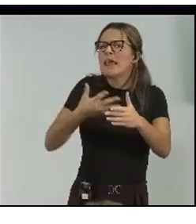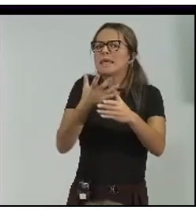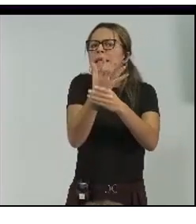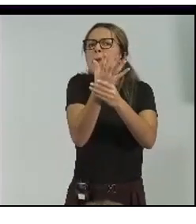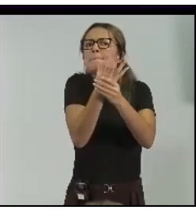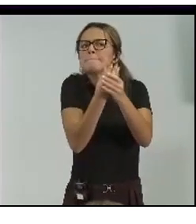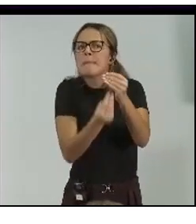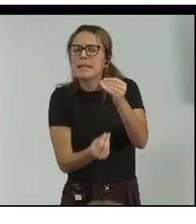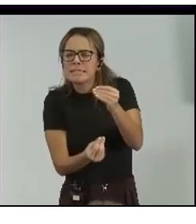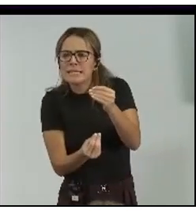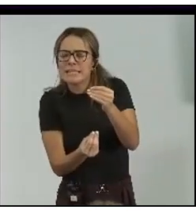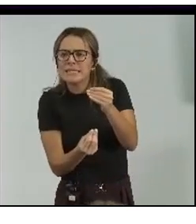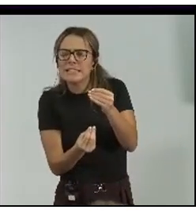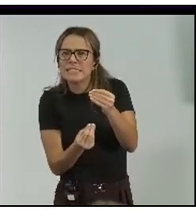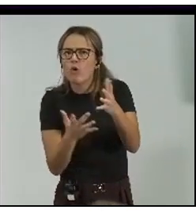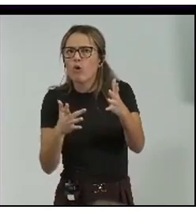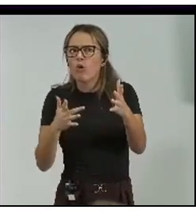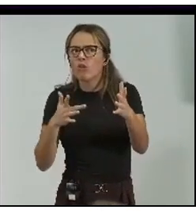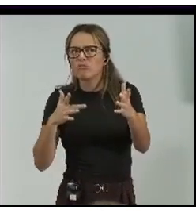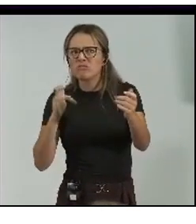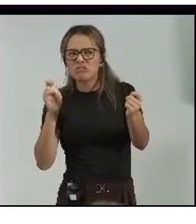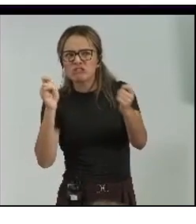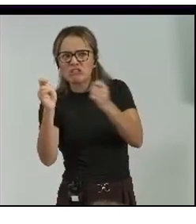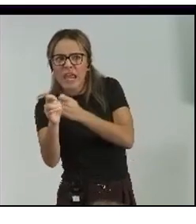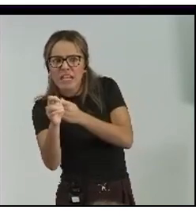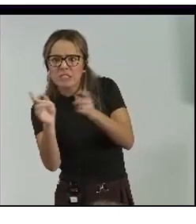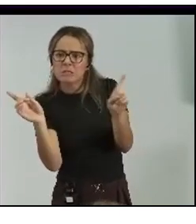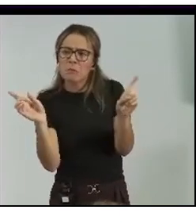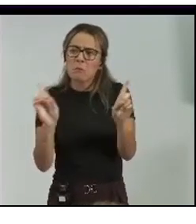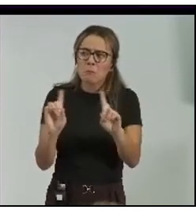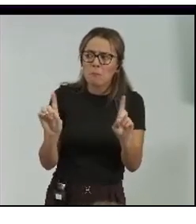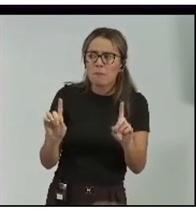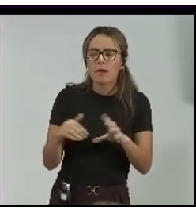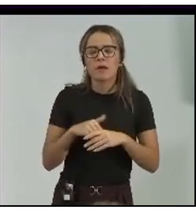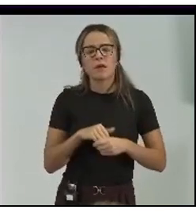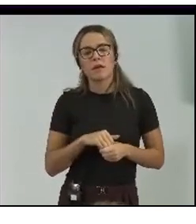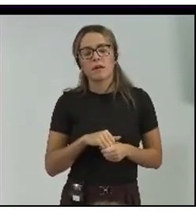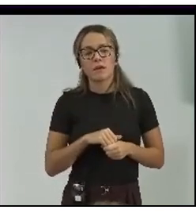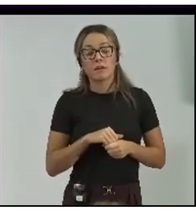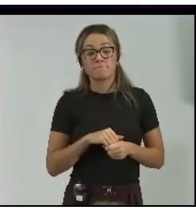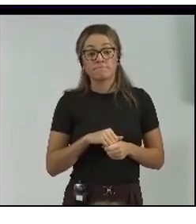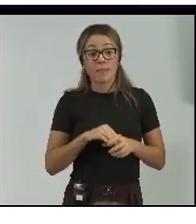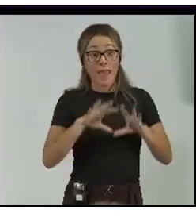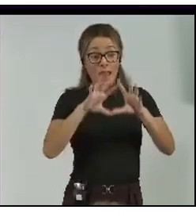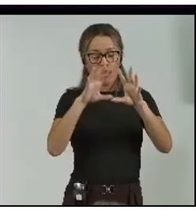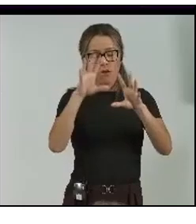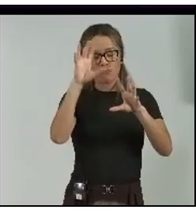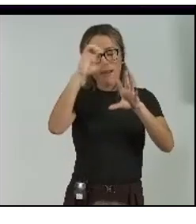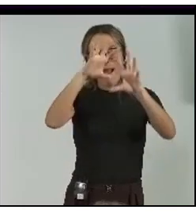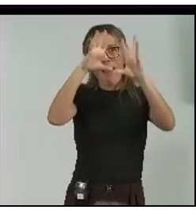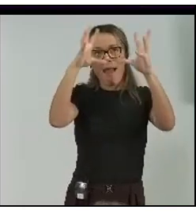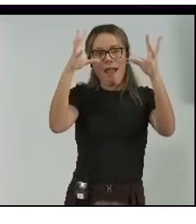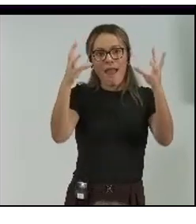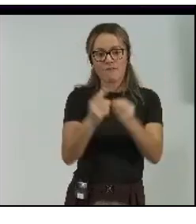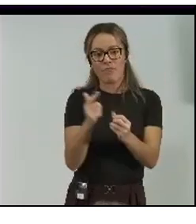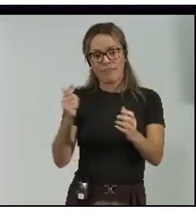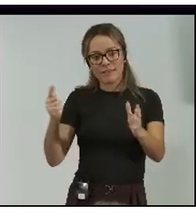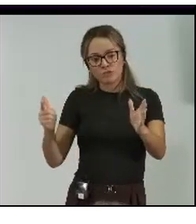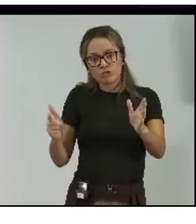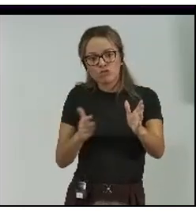How much change have you seen? CRAIG: So everything is a journey, and